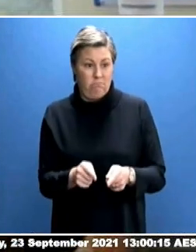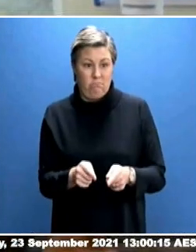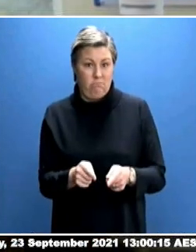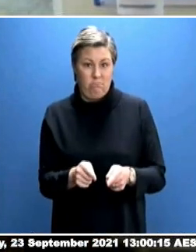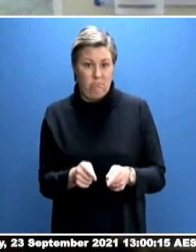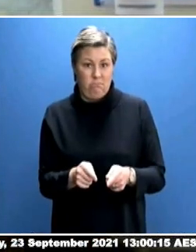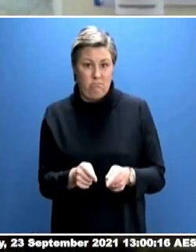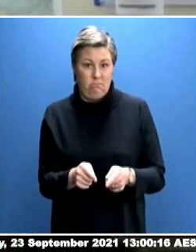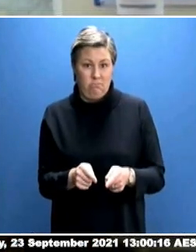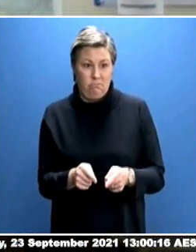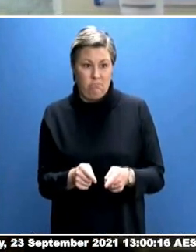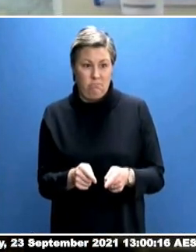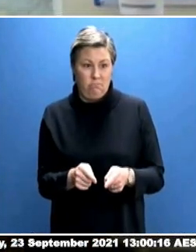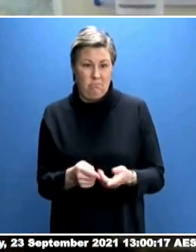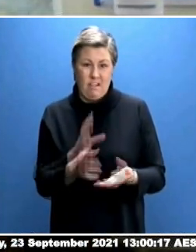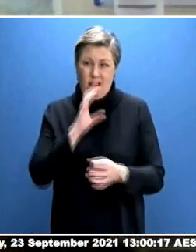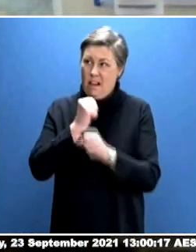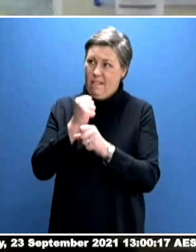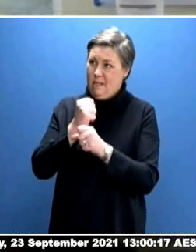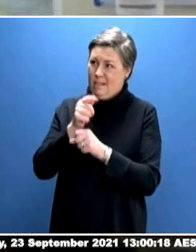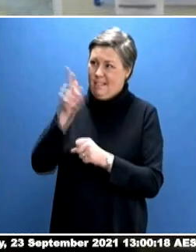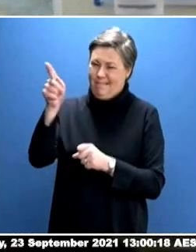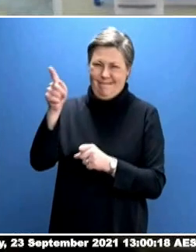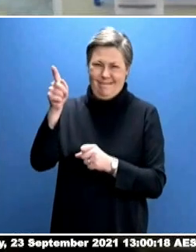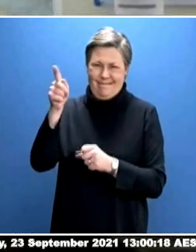that in a government environment and that is why they rely on the